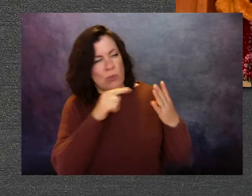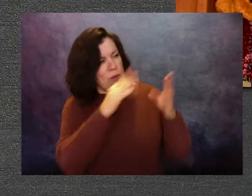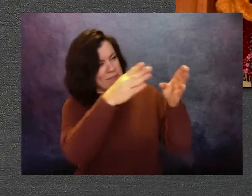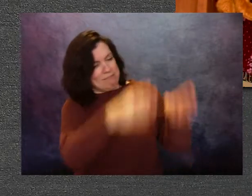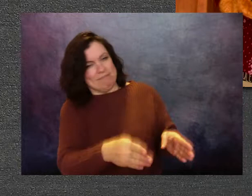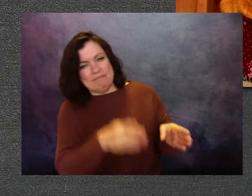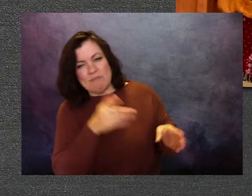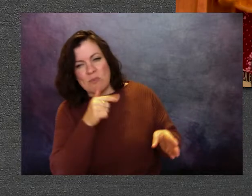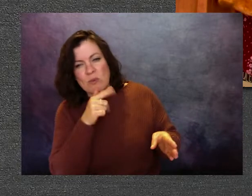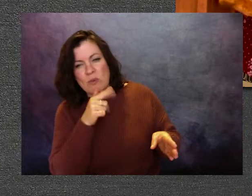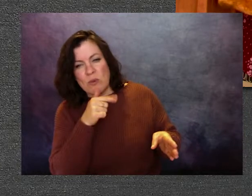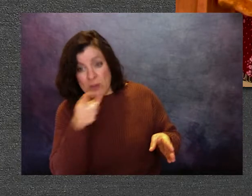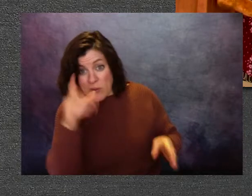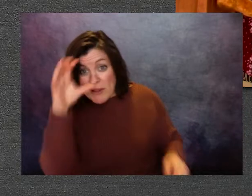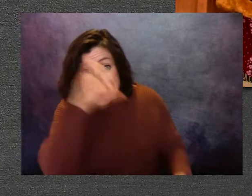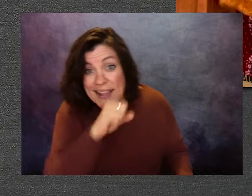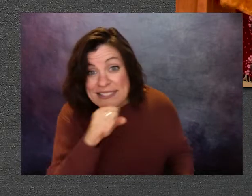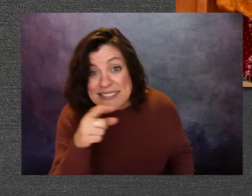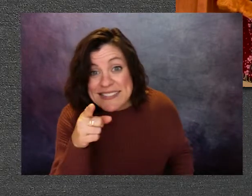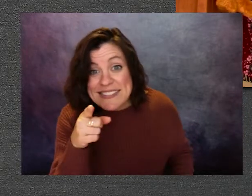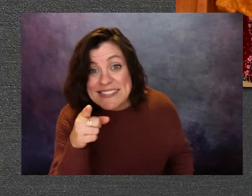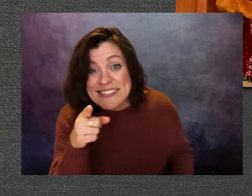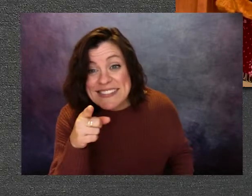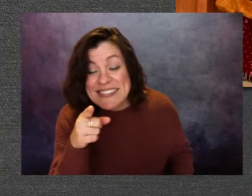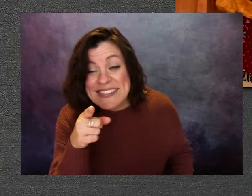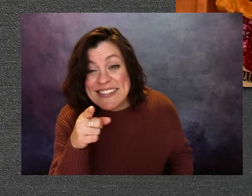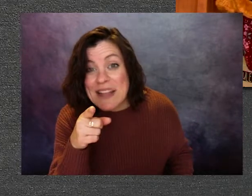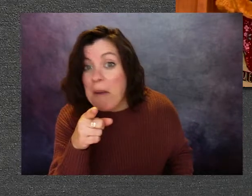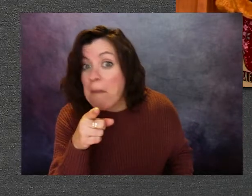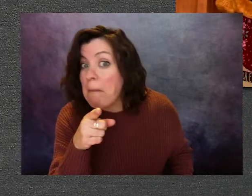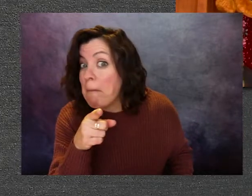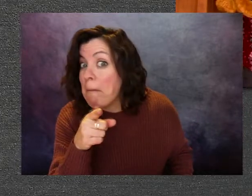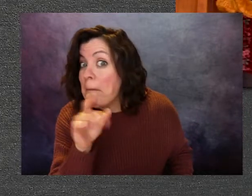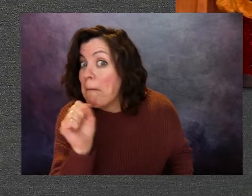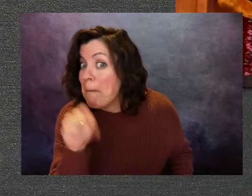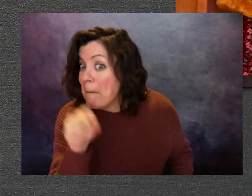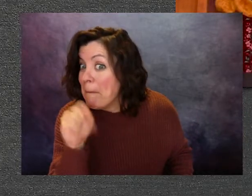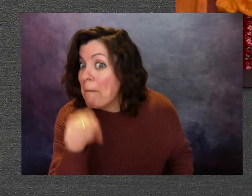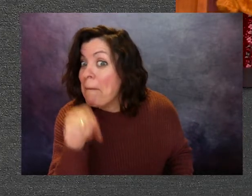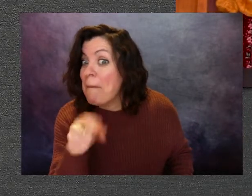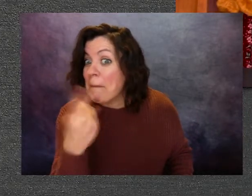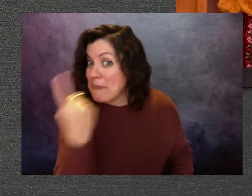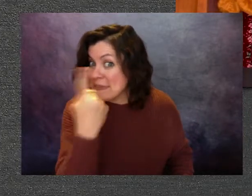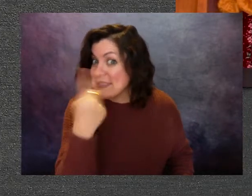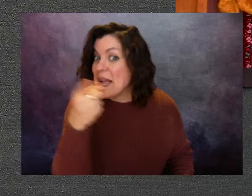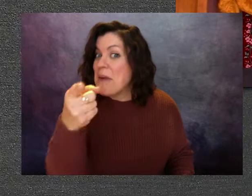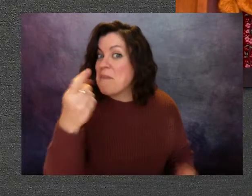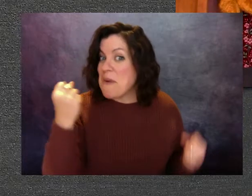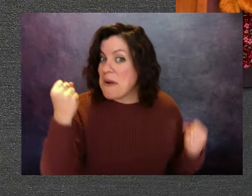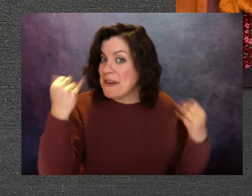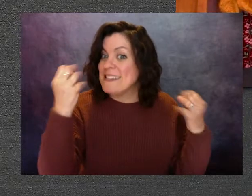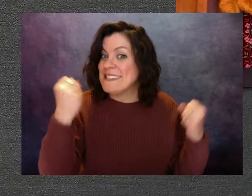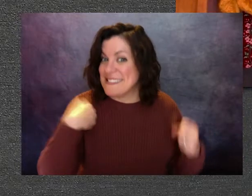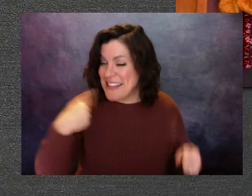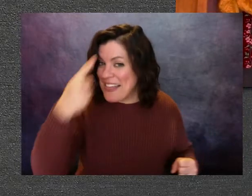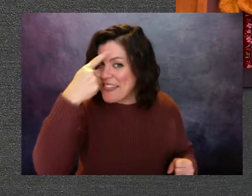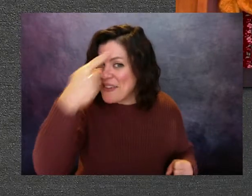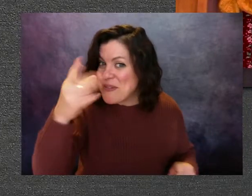Can you guess who? Oh, I think somebody has it our community helper is